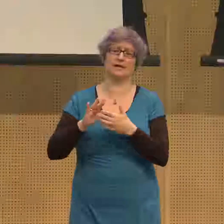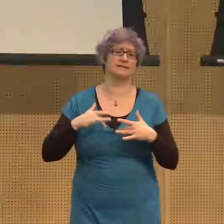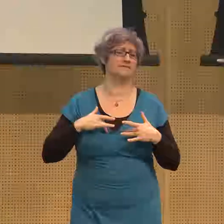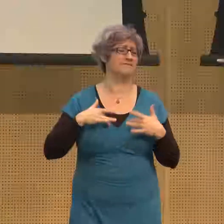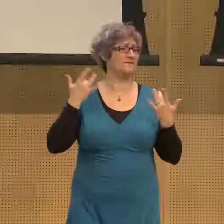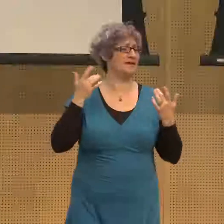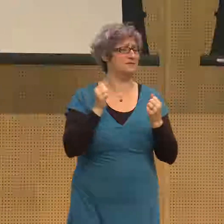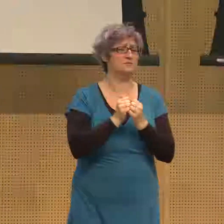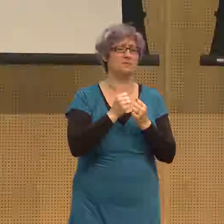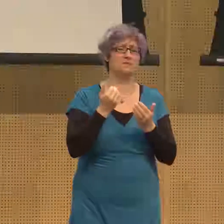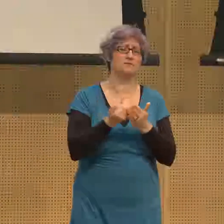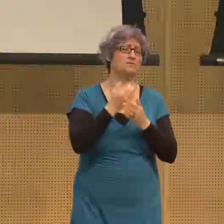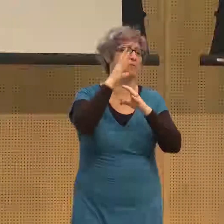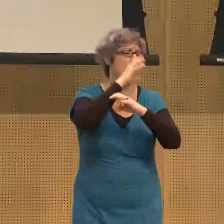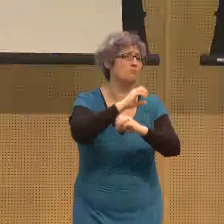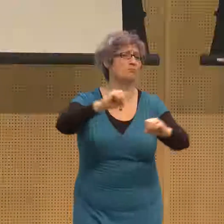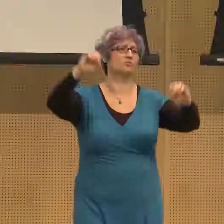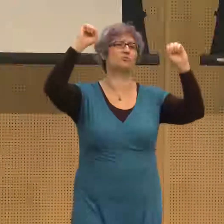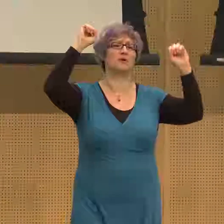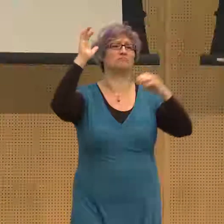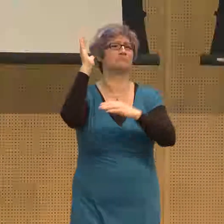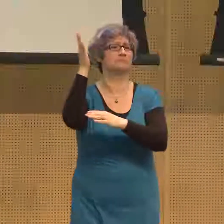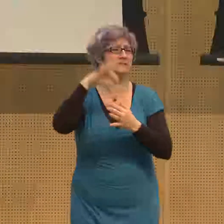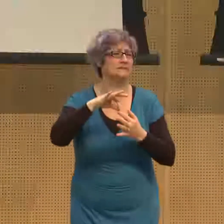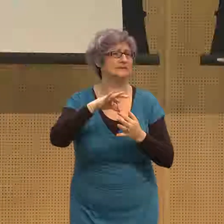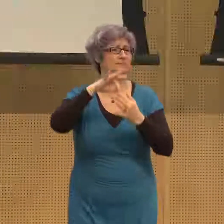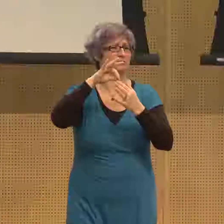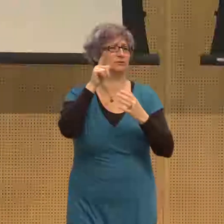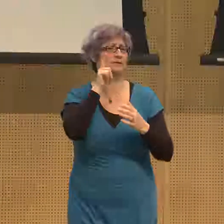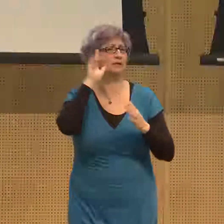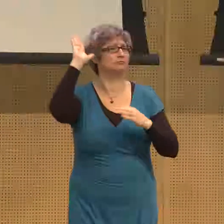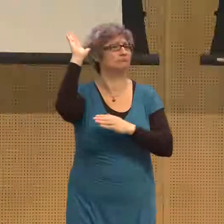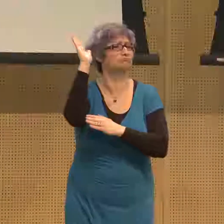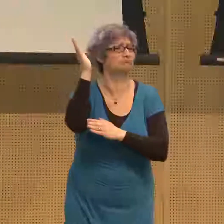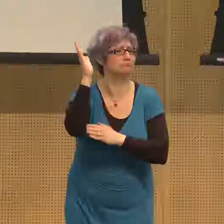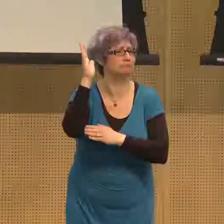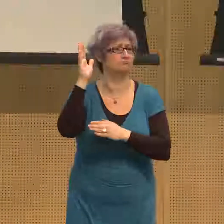Gallaudet University planned such a wonderful celebration.